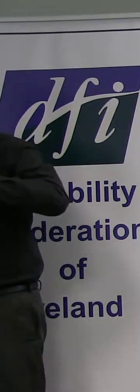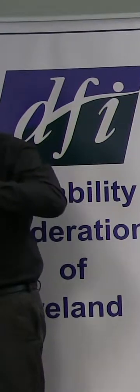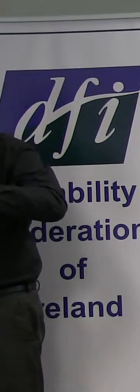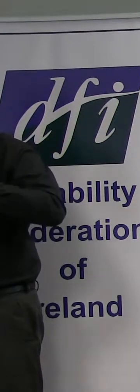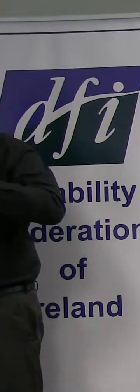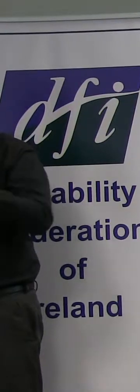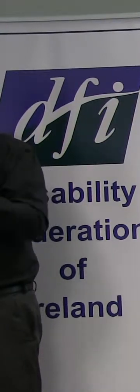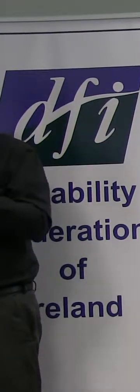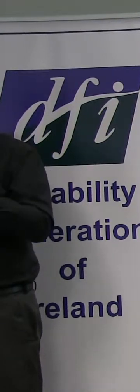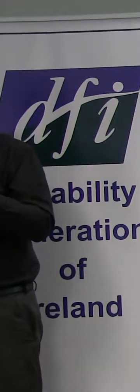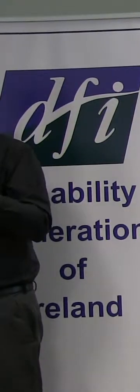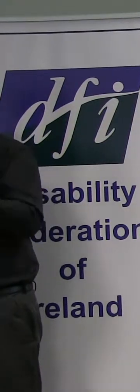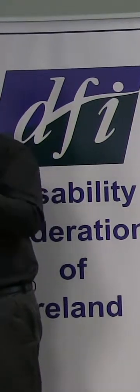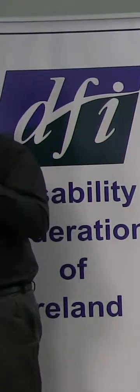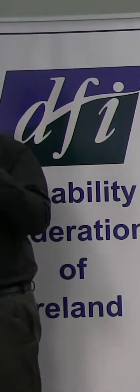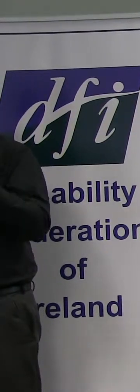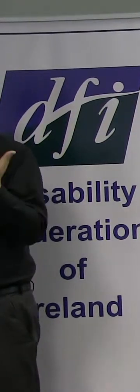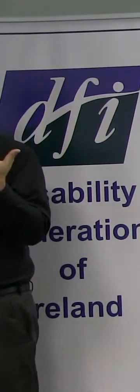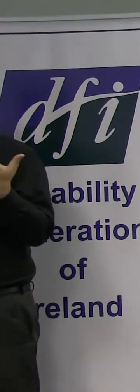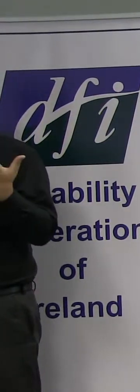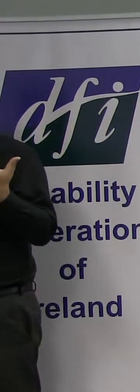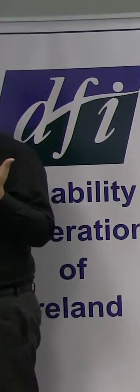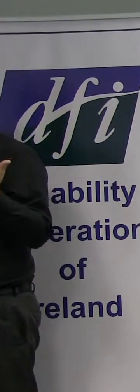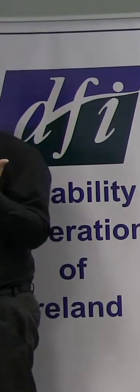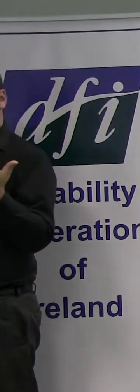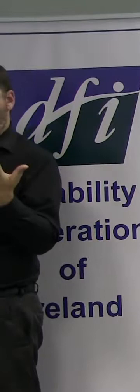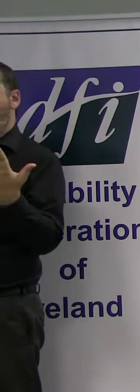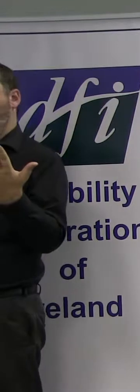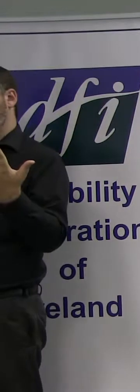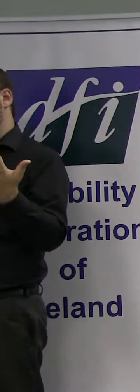charities but in our monitoring approach we also want to reduce monitoring visits or